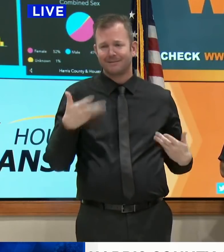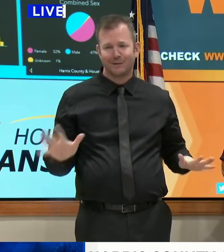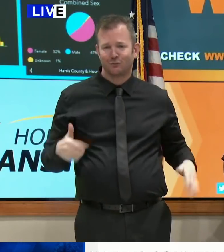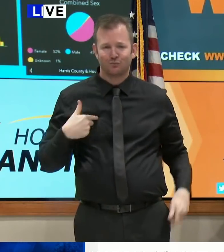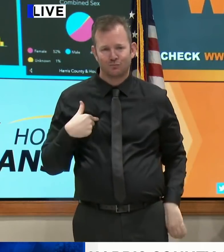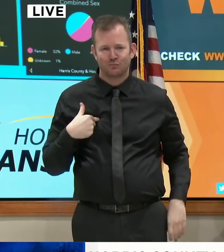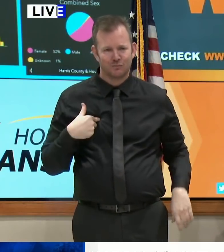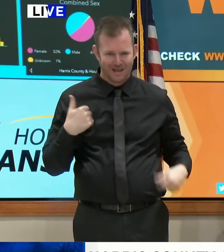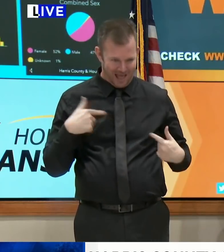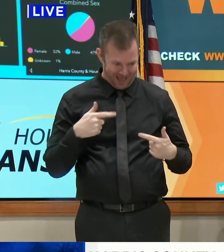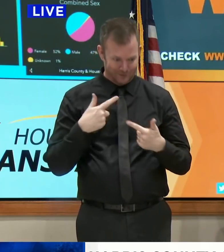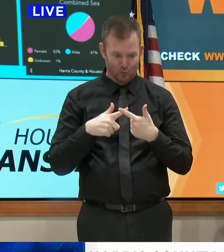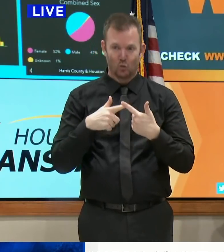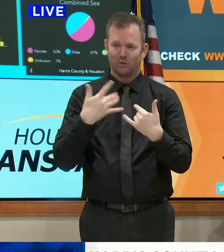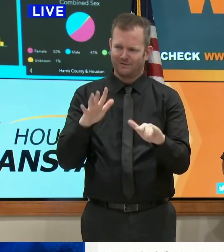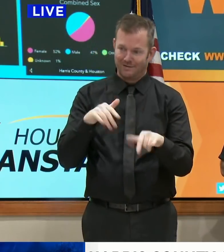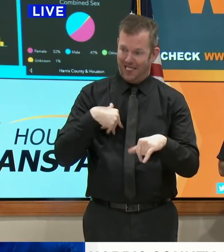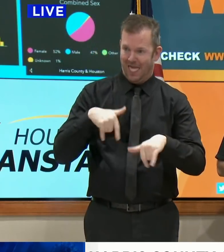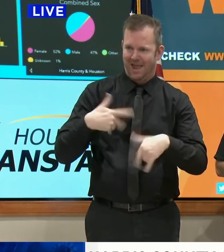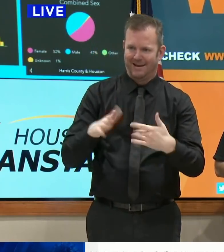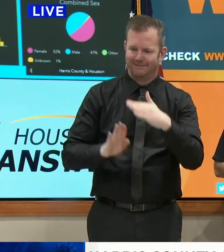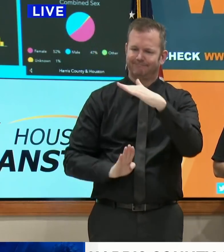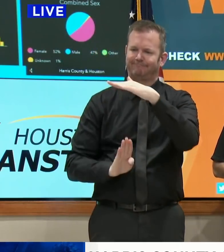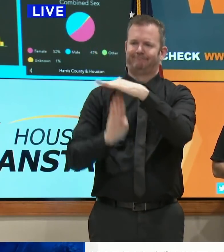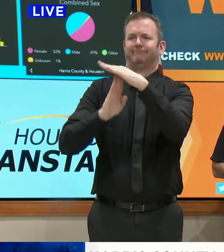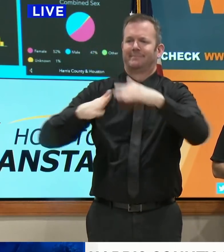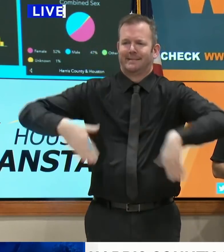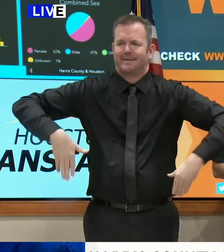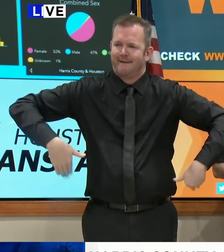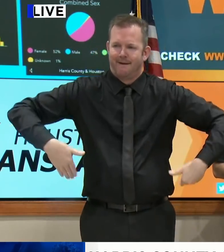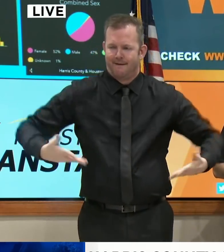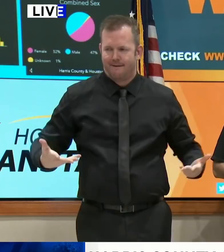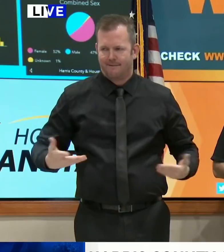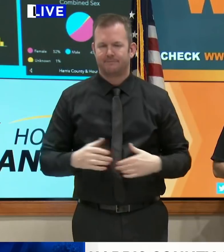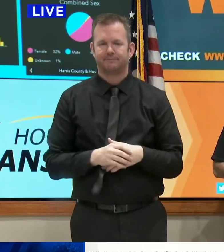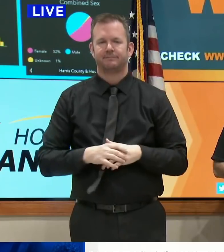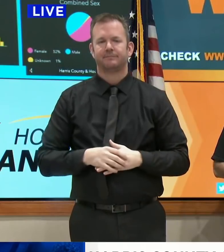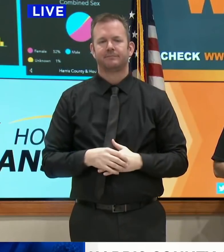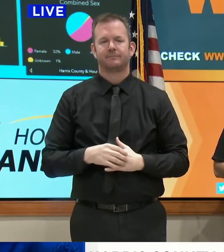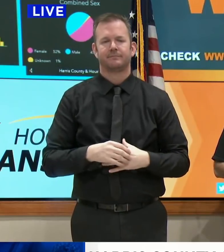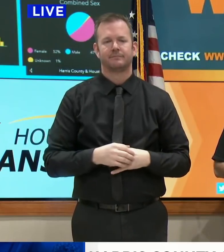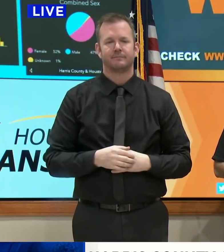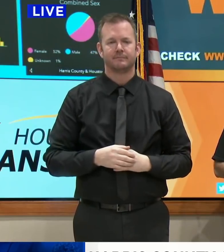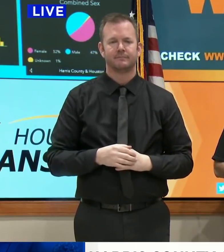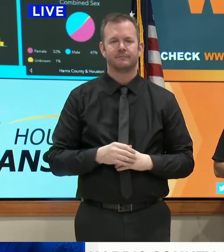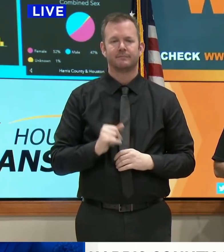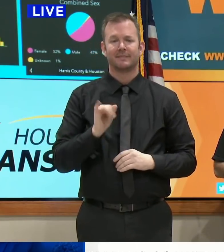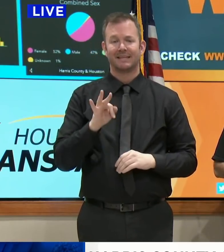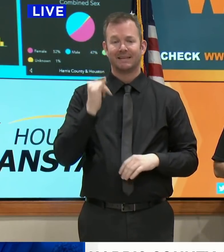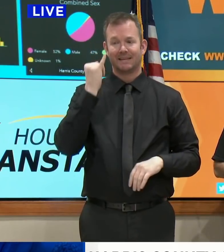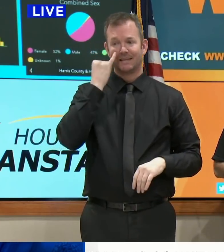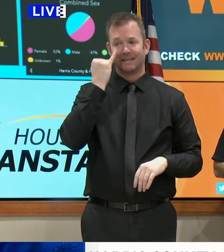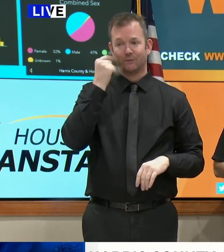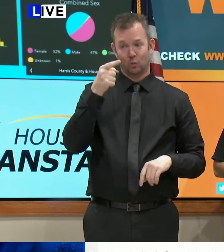to continue with our efforts because we we’re not through because we we’re not through not by not by a mile. We’re not by not by a mile. We’re still we don’t even know if our still we don’t even know if our purpose purpose peaked yet. peaked yet. >> And just in that same matter